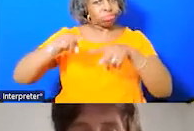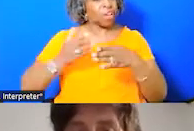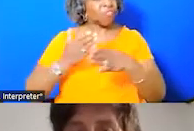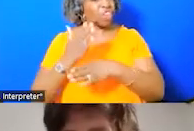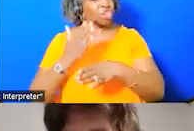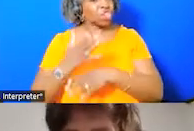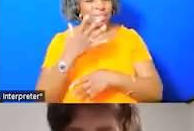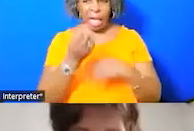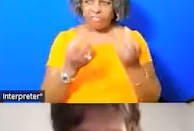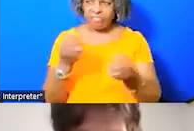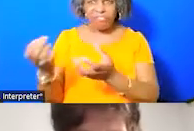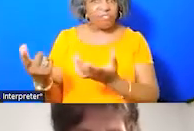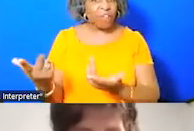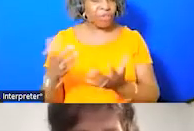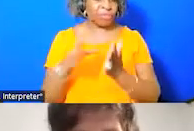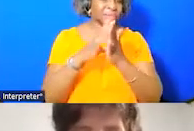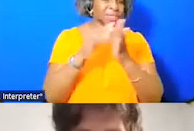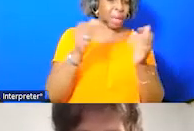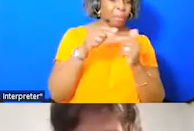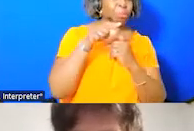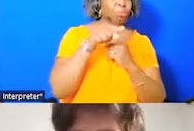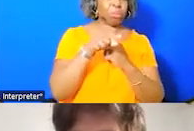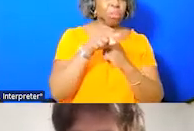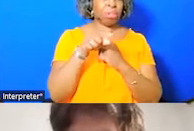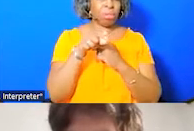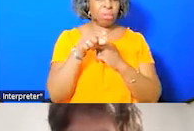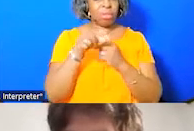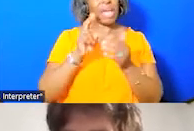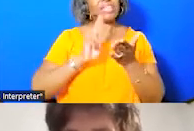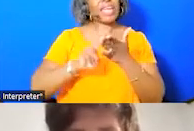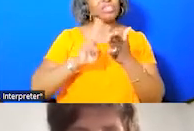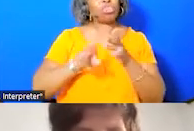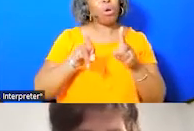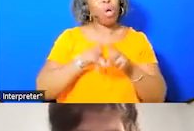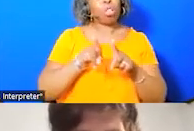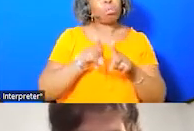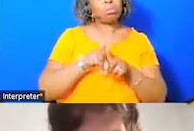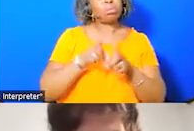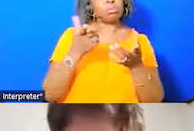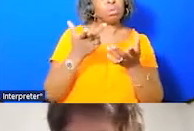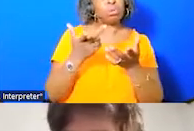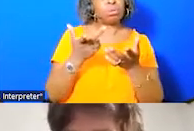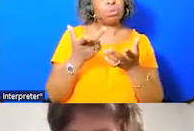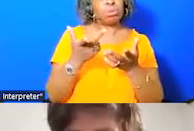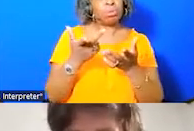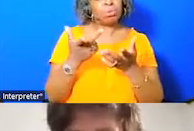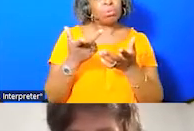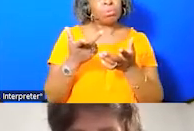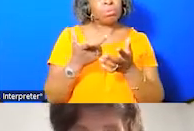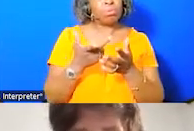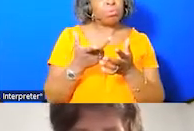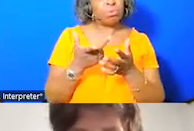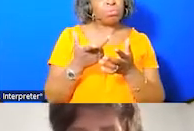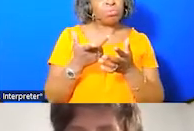As an example, this is and also like nature tends to sort of co-opt human made structures.